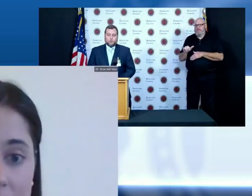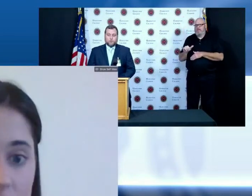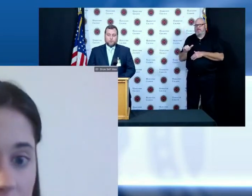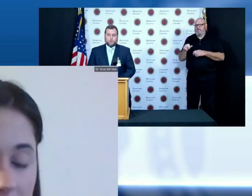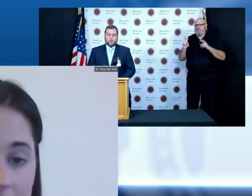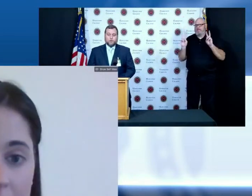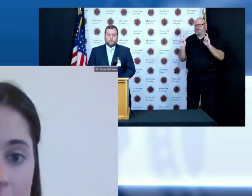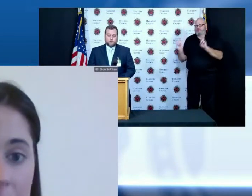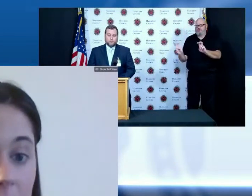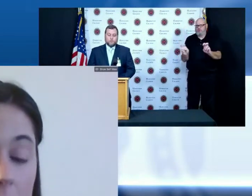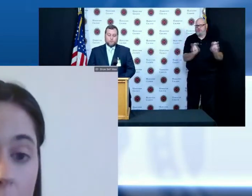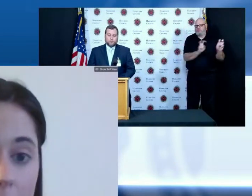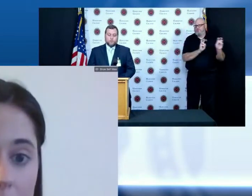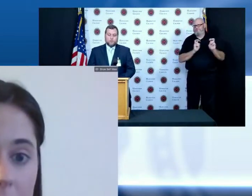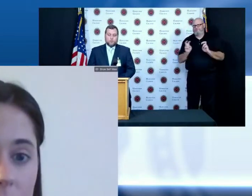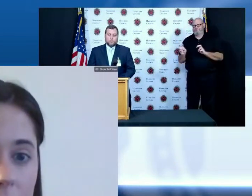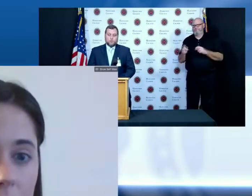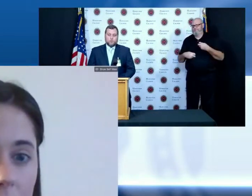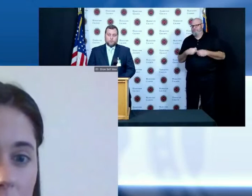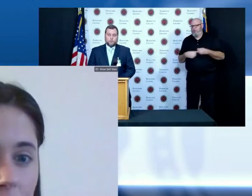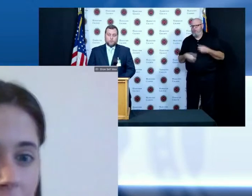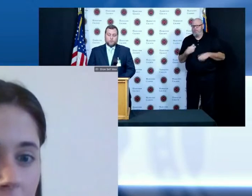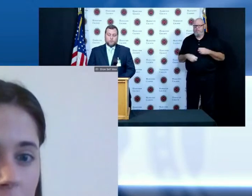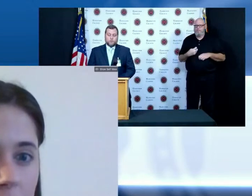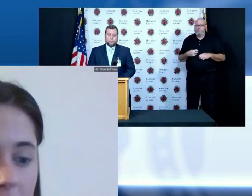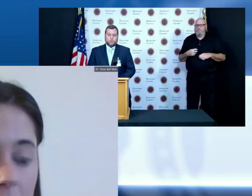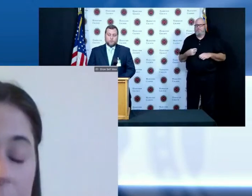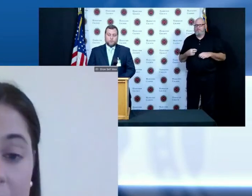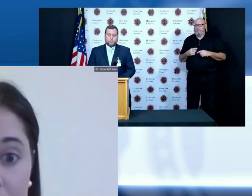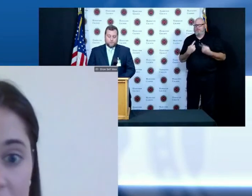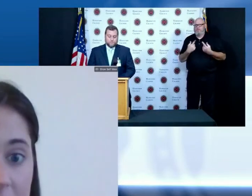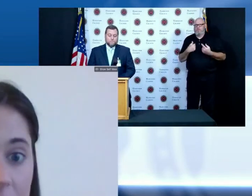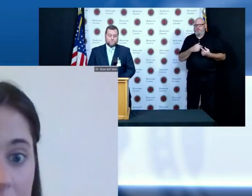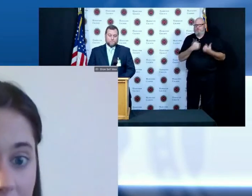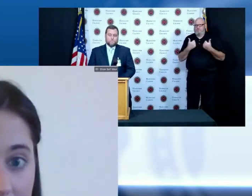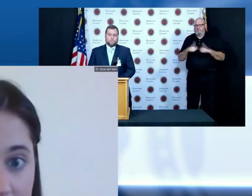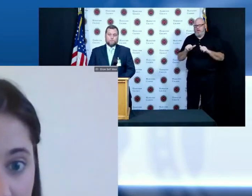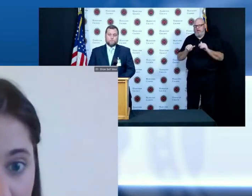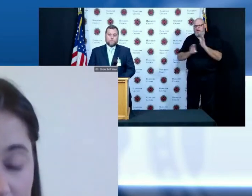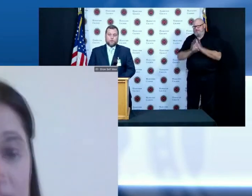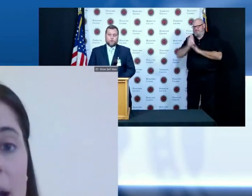some help navigating the system otherwise you know if you're not doing if you're not